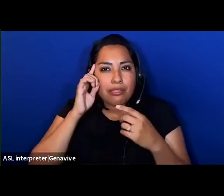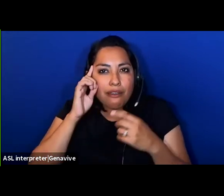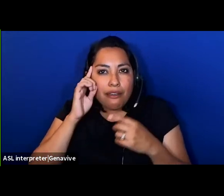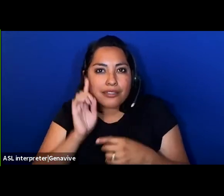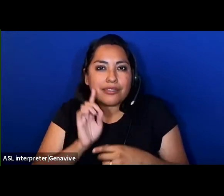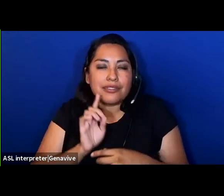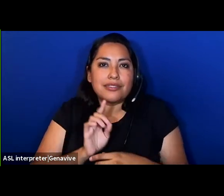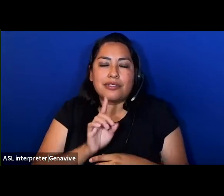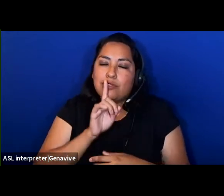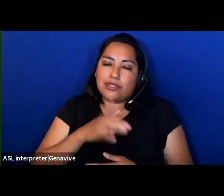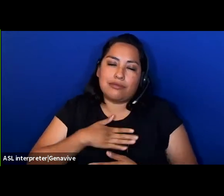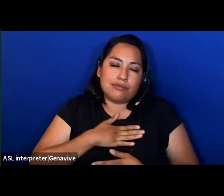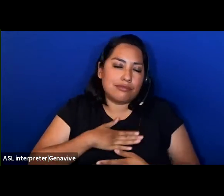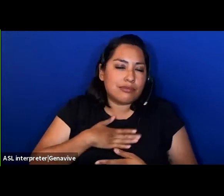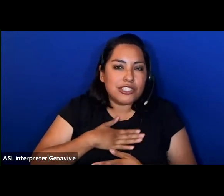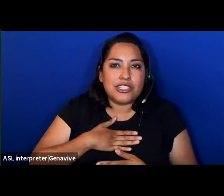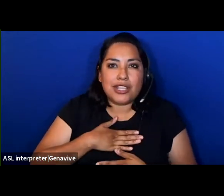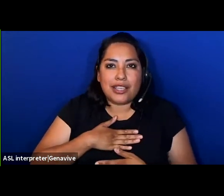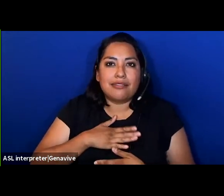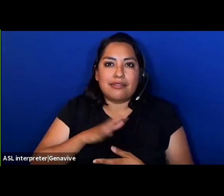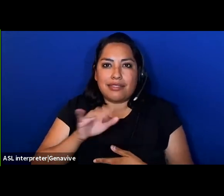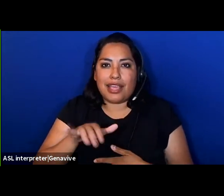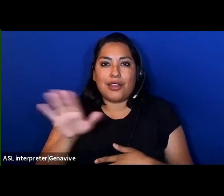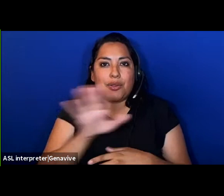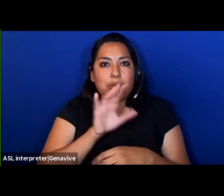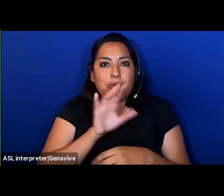really appreciate that and appreciate all of the work you all do. It is not easy